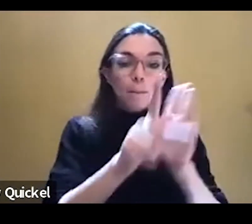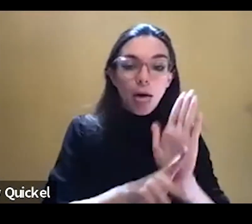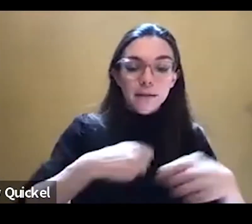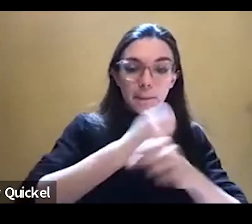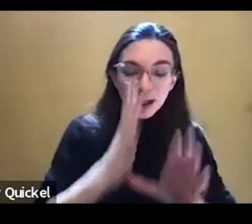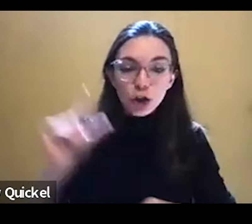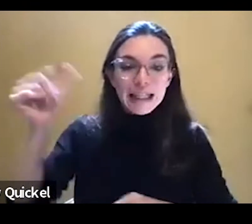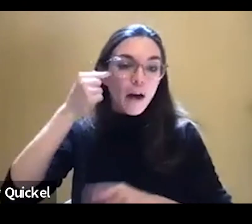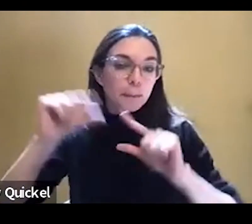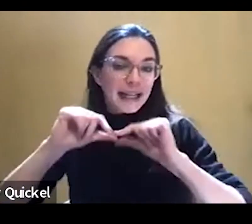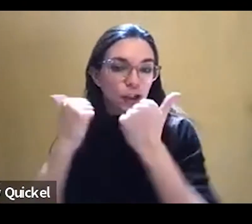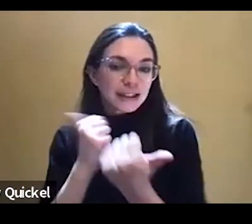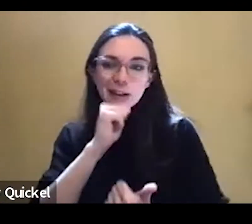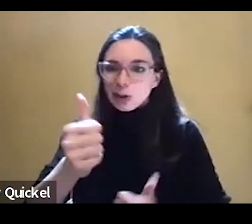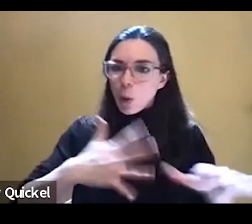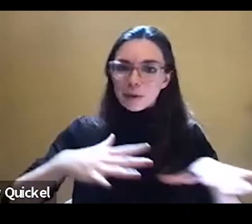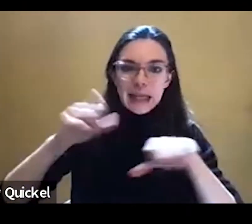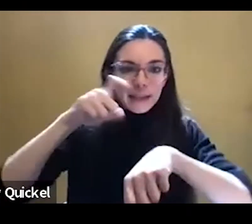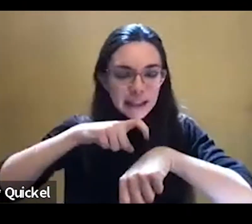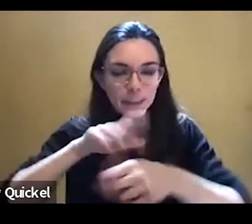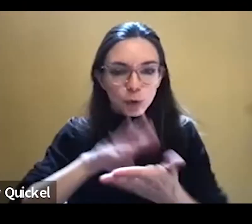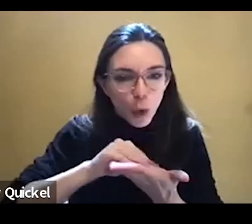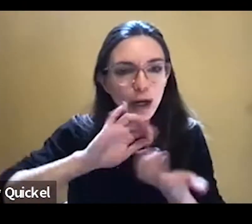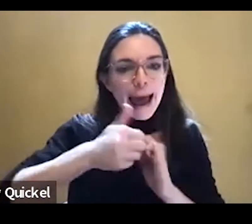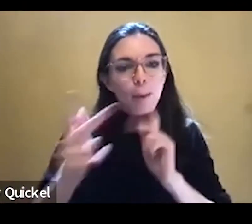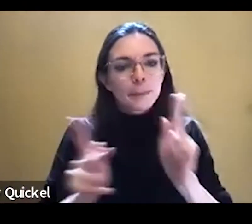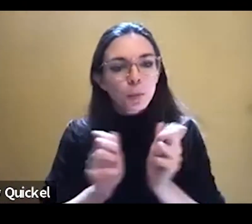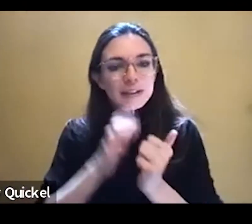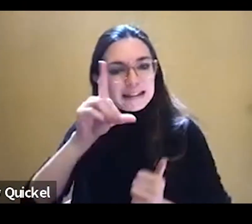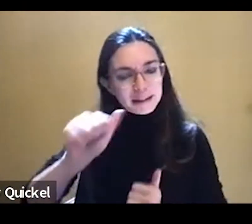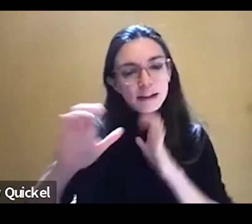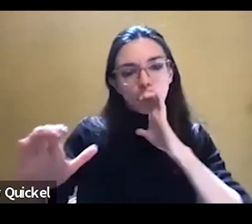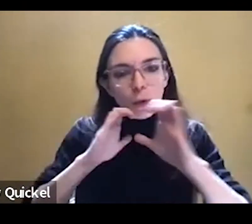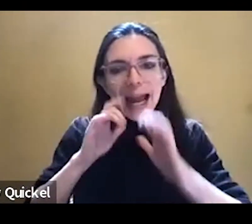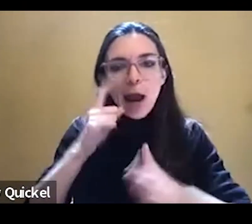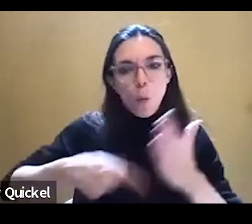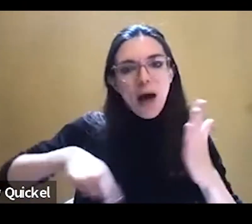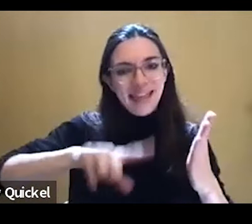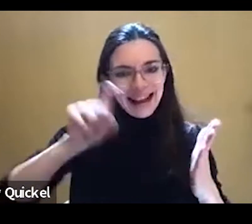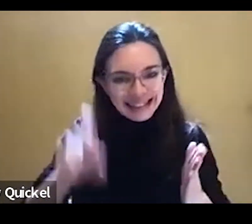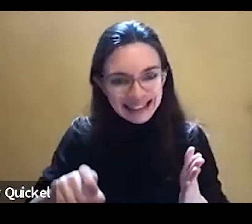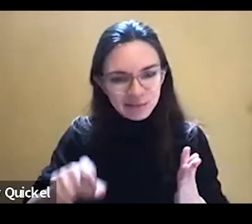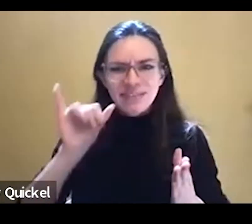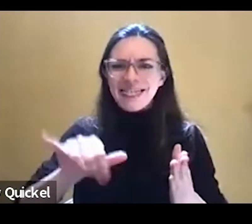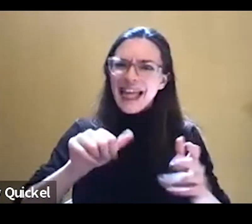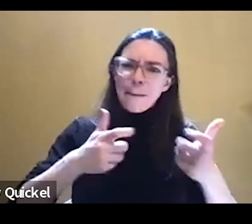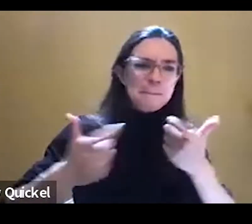agencies do not take the time to learn how individuals with disabilities communicate what they need. That's a big topic to cover